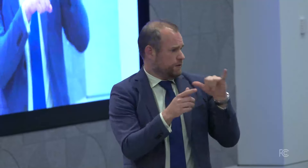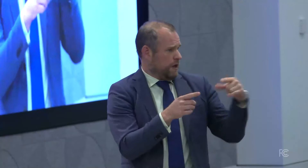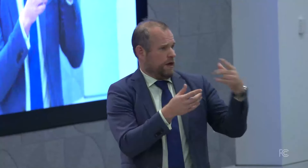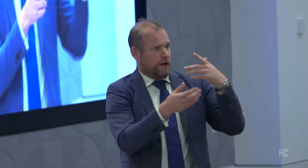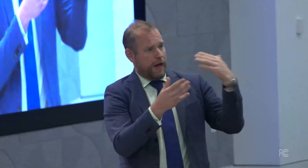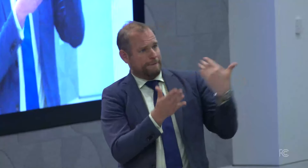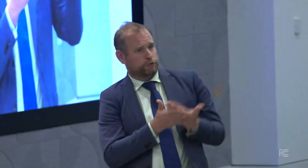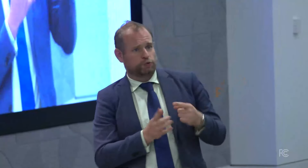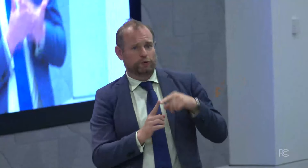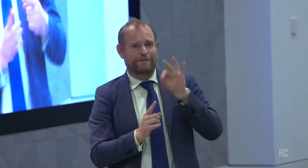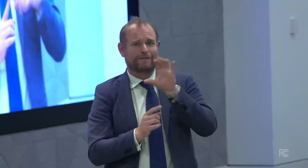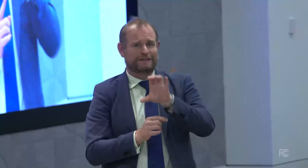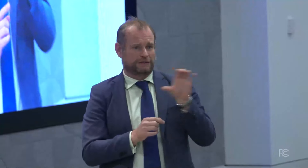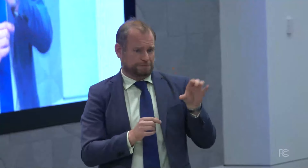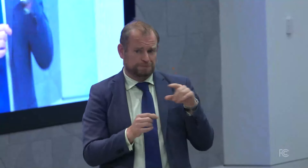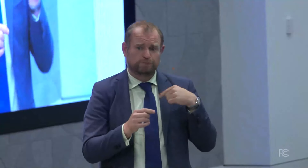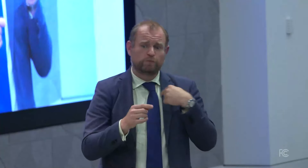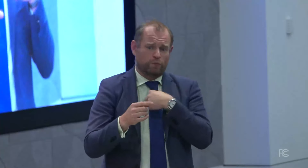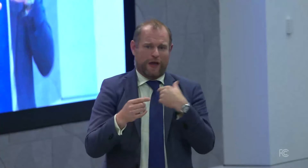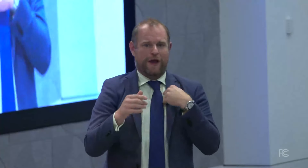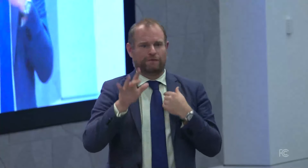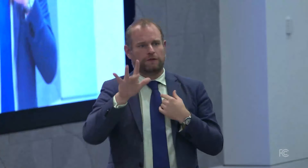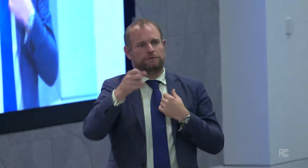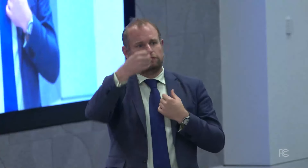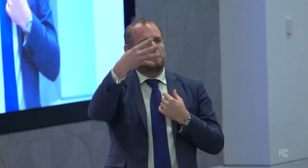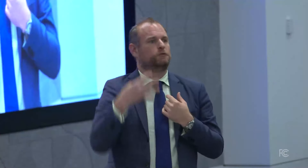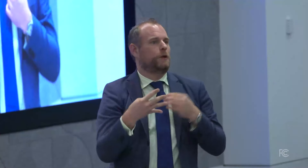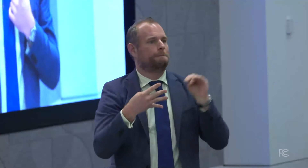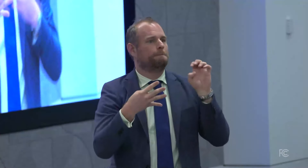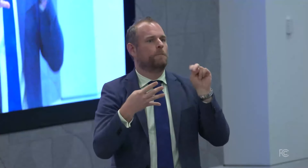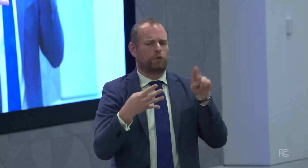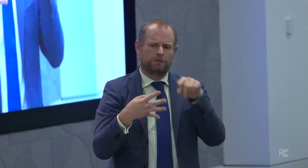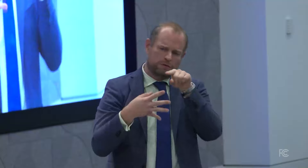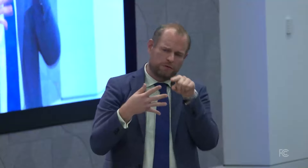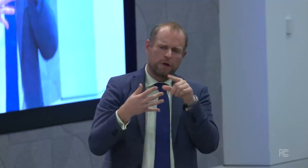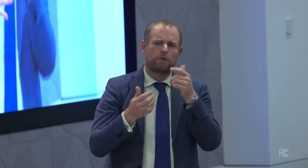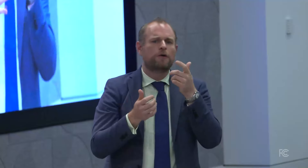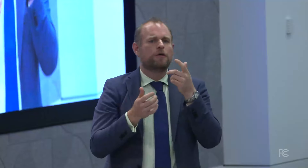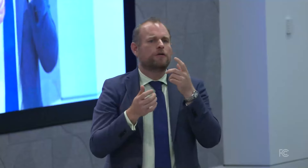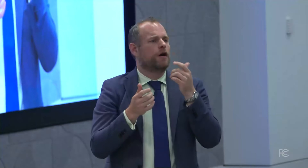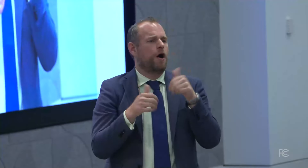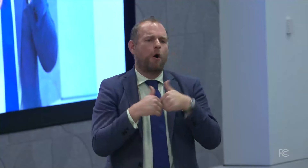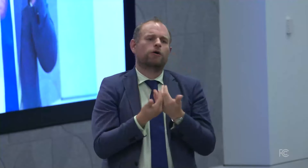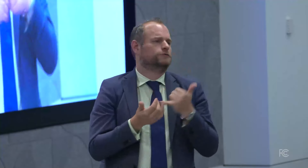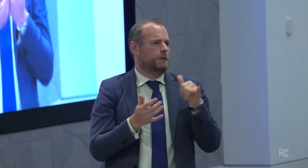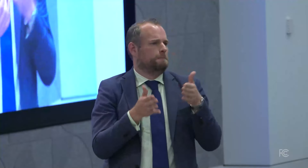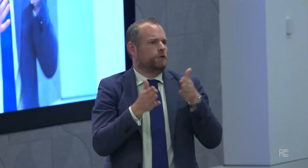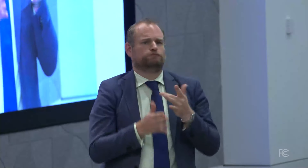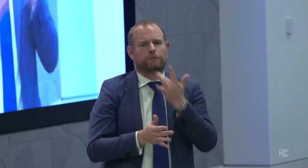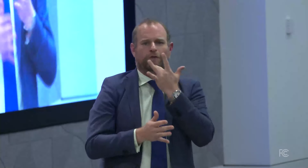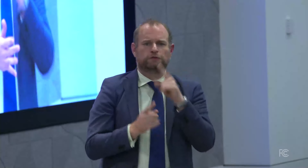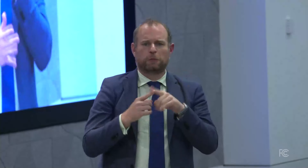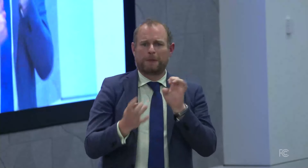ADDRESSING COMMUNICATION PREFERENCE. AND FOR EVERY CALL THAT